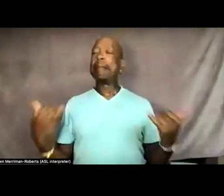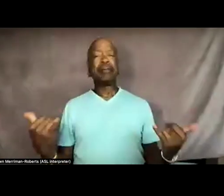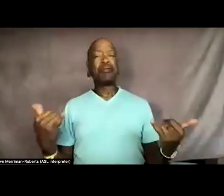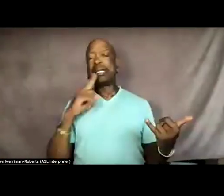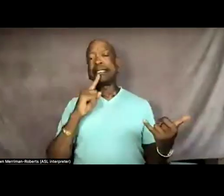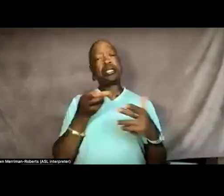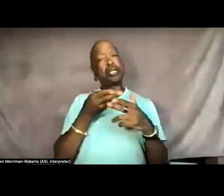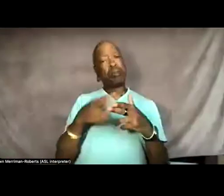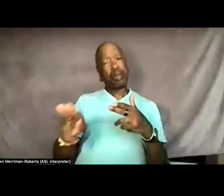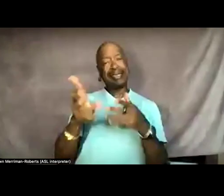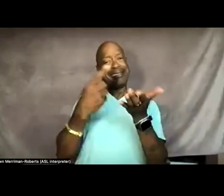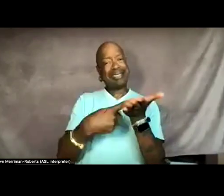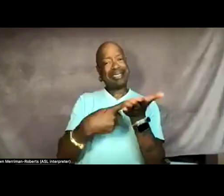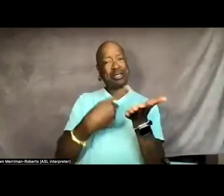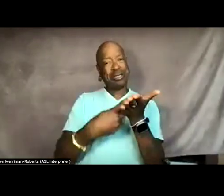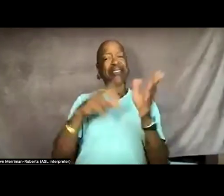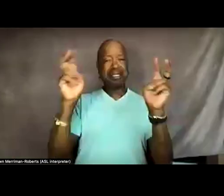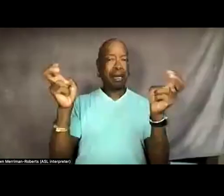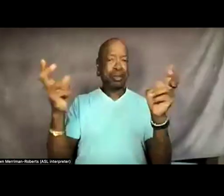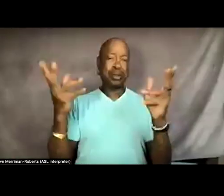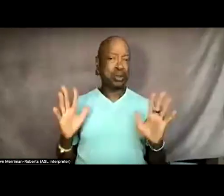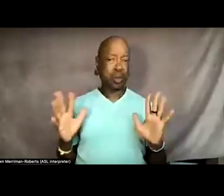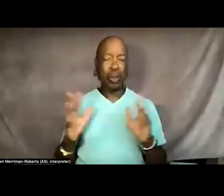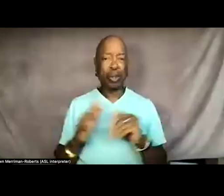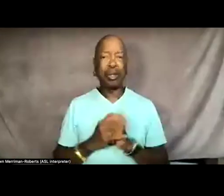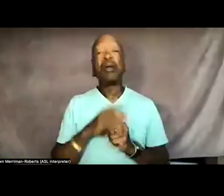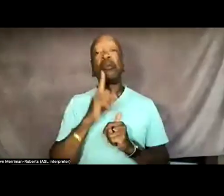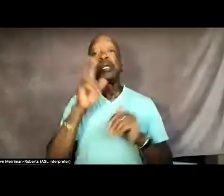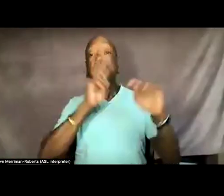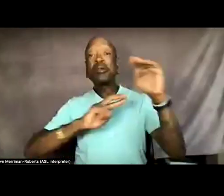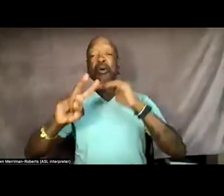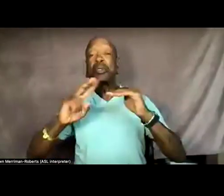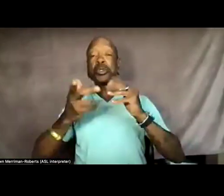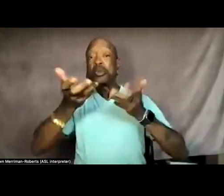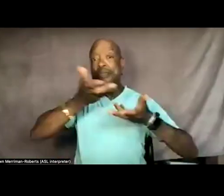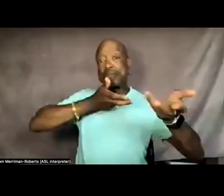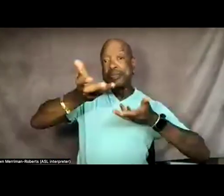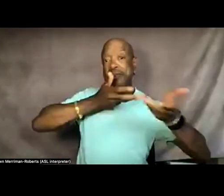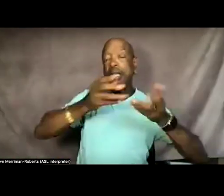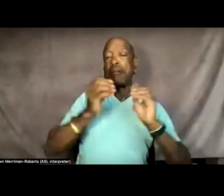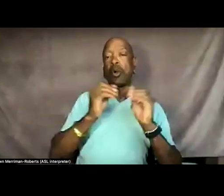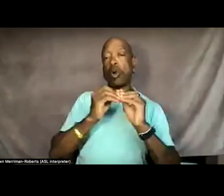of this topic um but we really look forward to engaging with you more all more over time so now